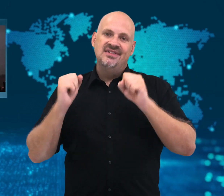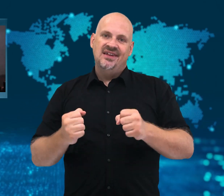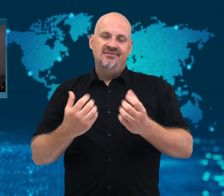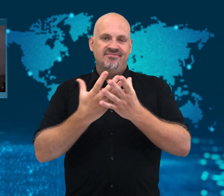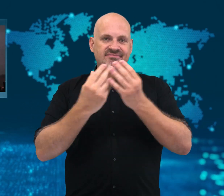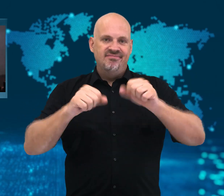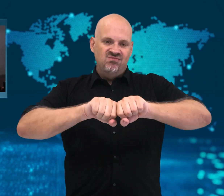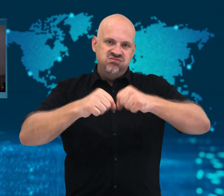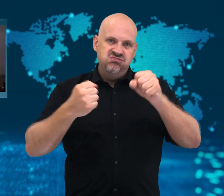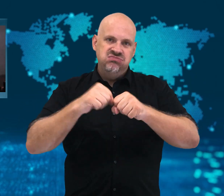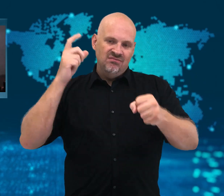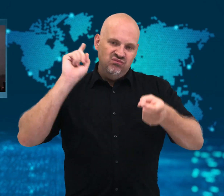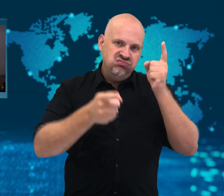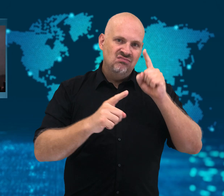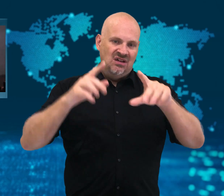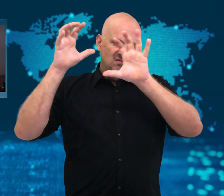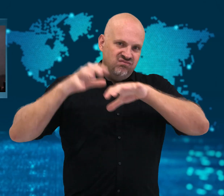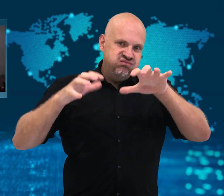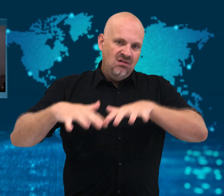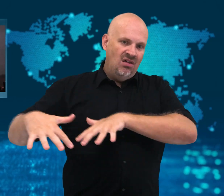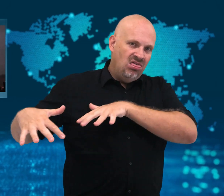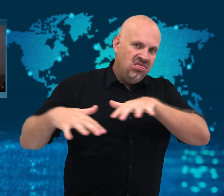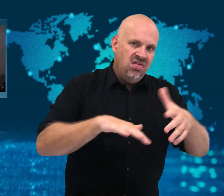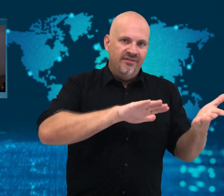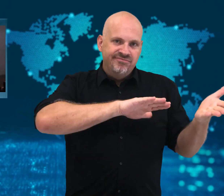supplies in South Asia,